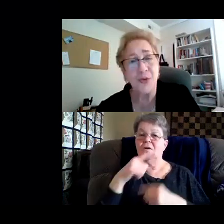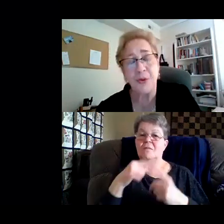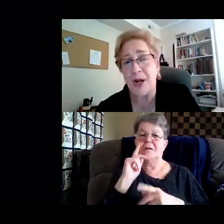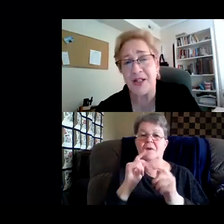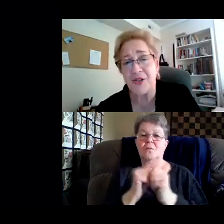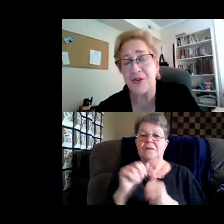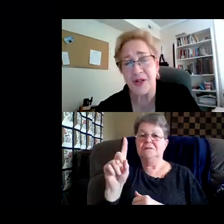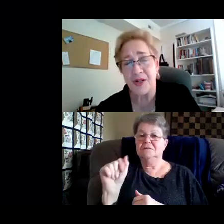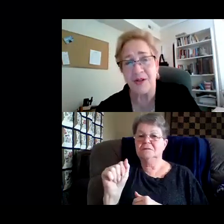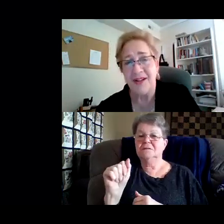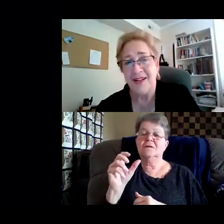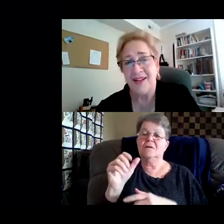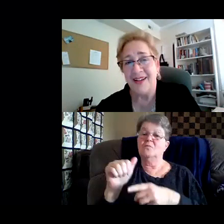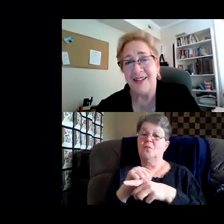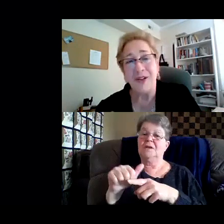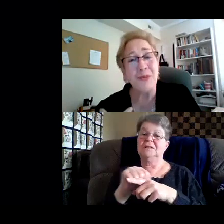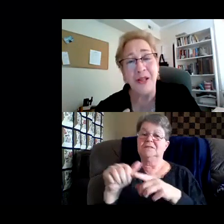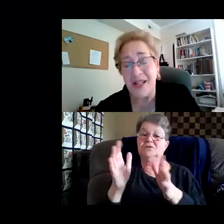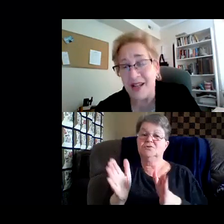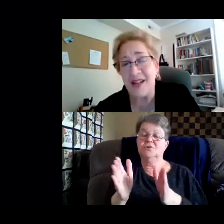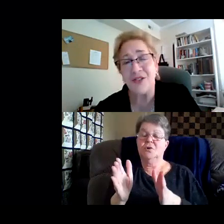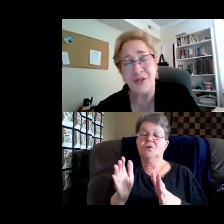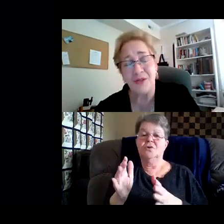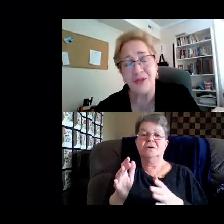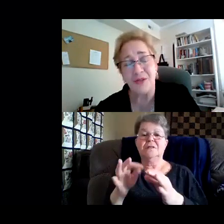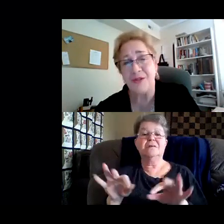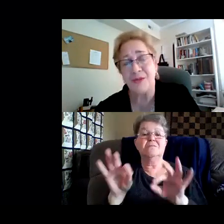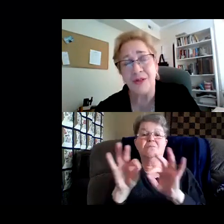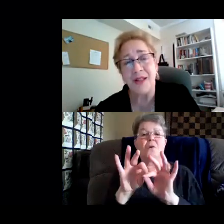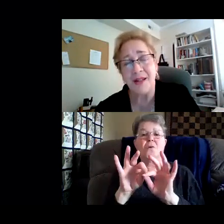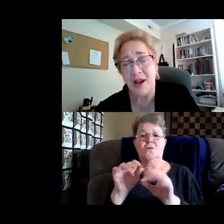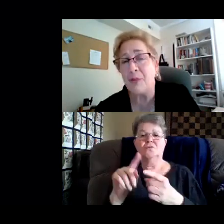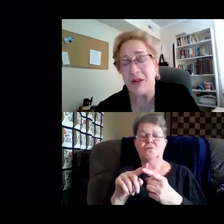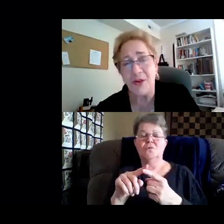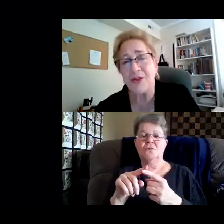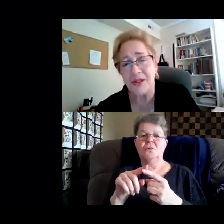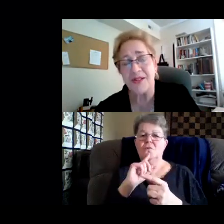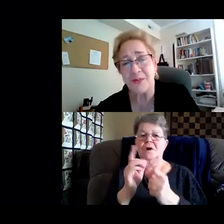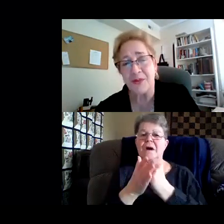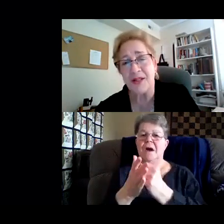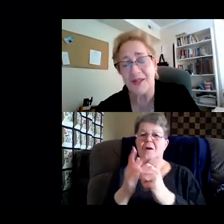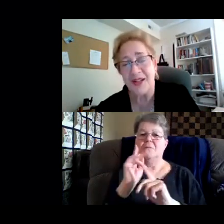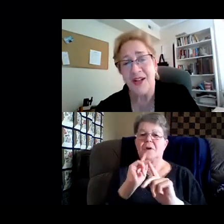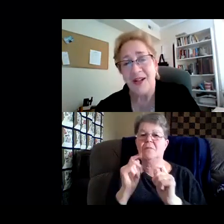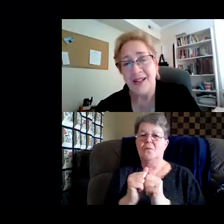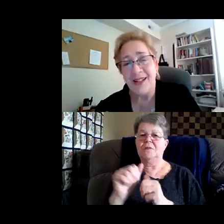or are practitioner here, and that will be key to you really helping folks with disabilities